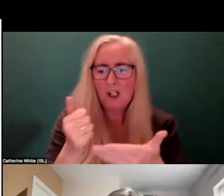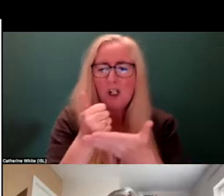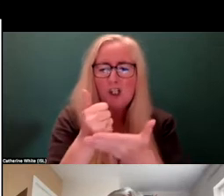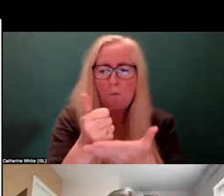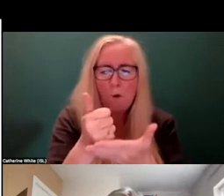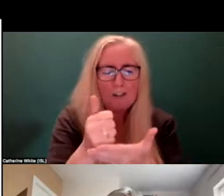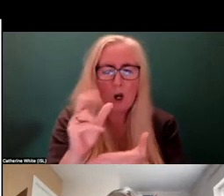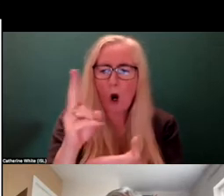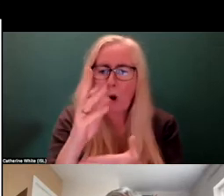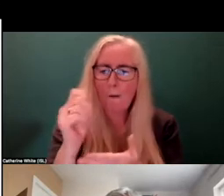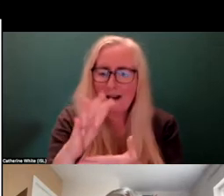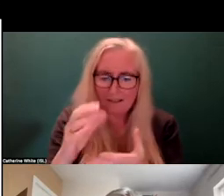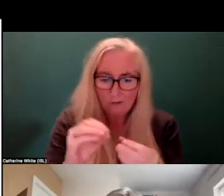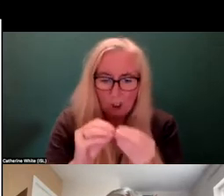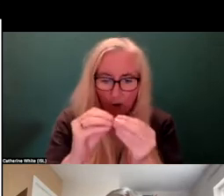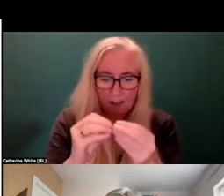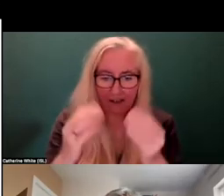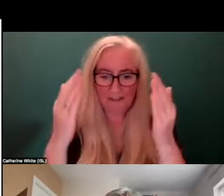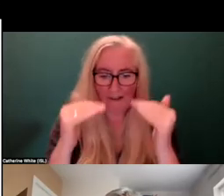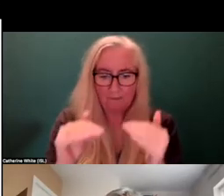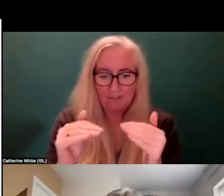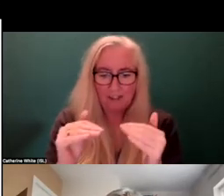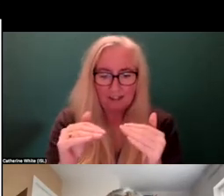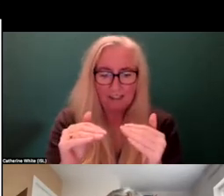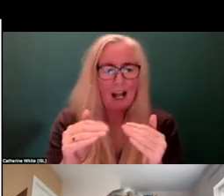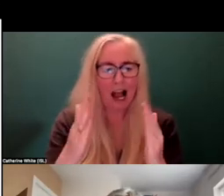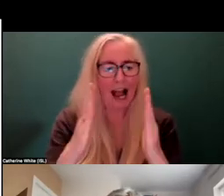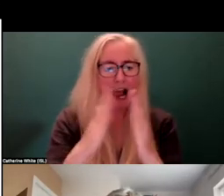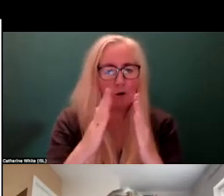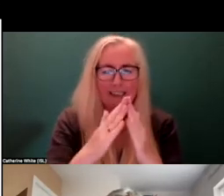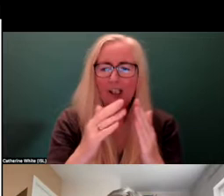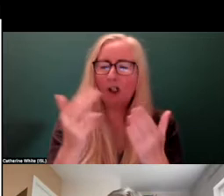supporting urban renewal, promoting sustainable lifetime housing